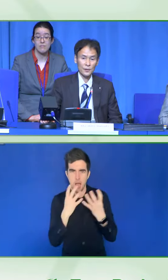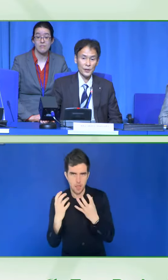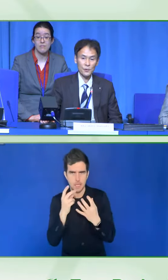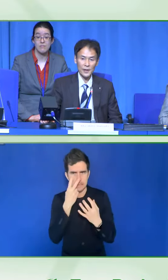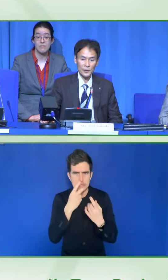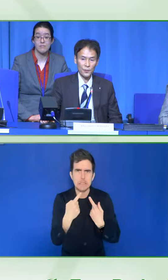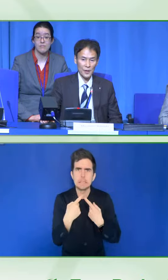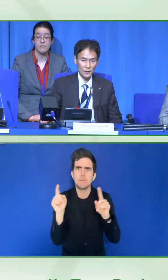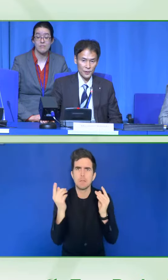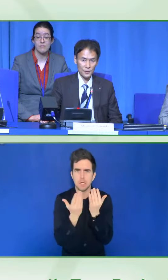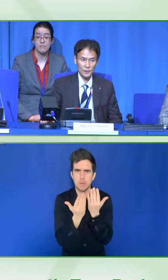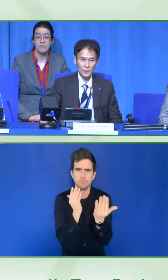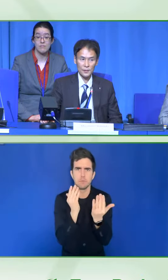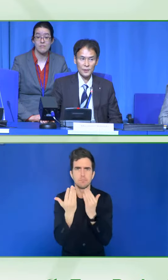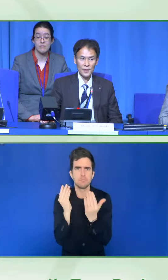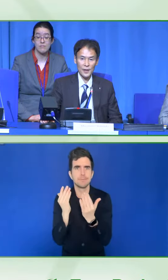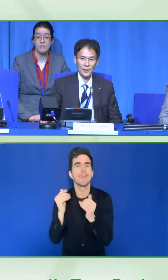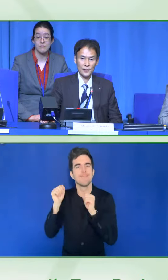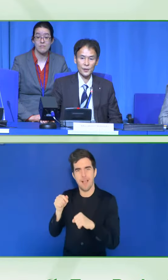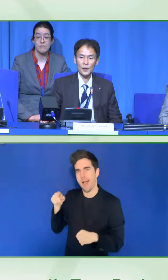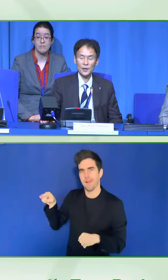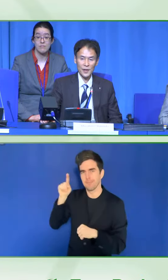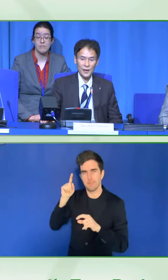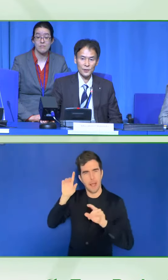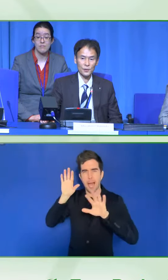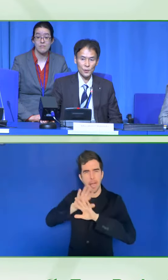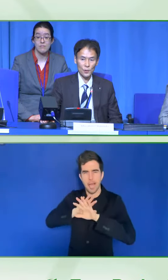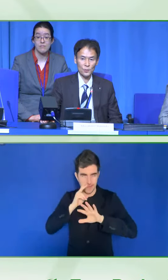Here are some examples.